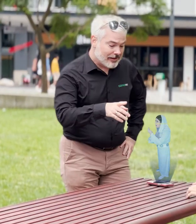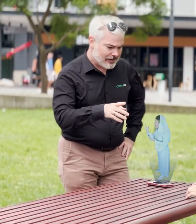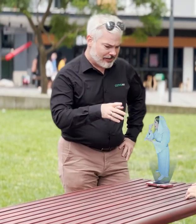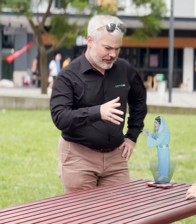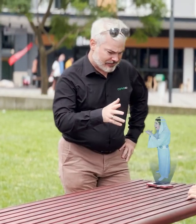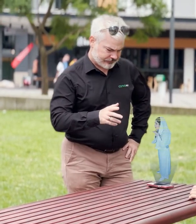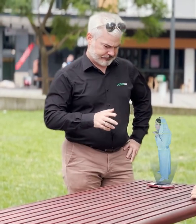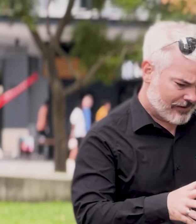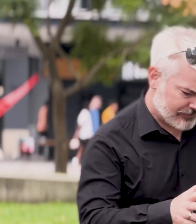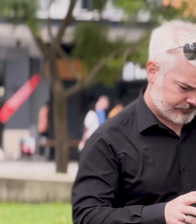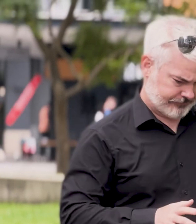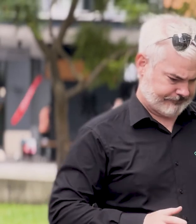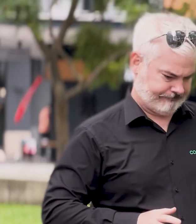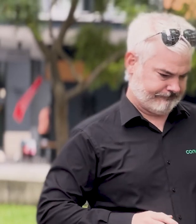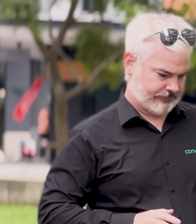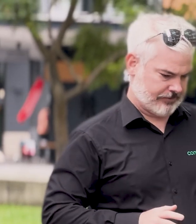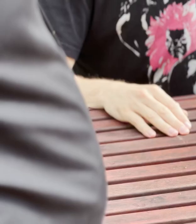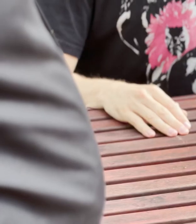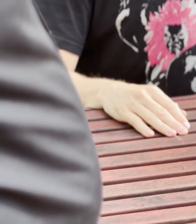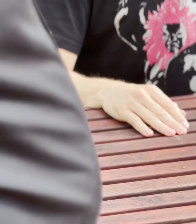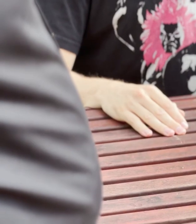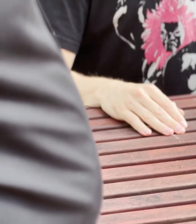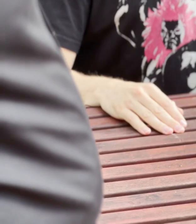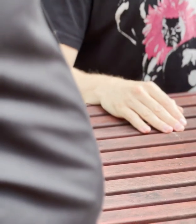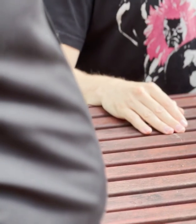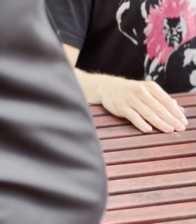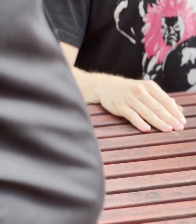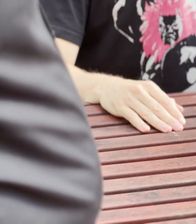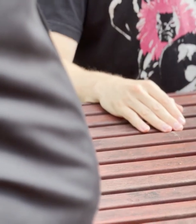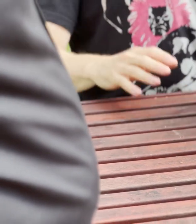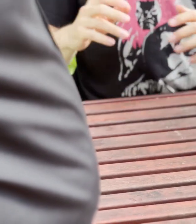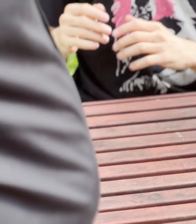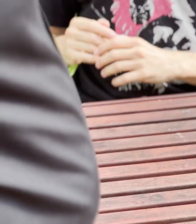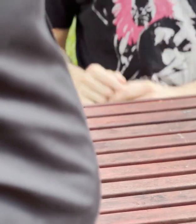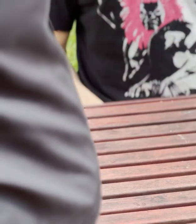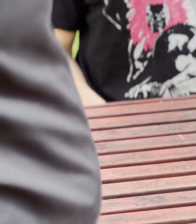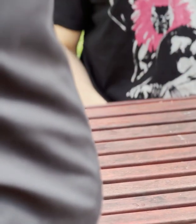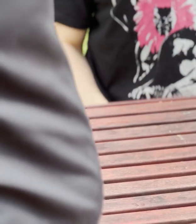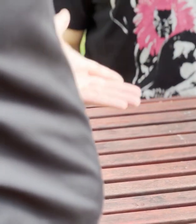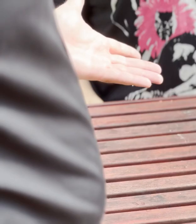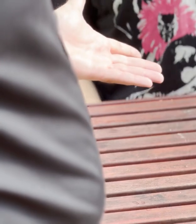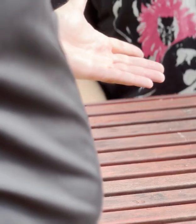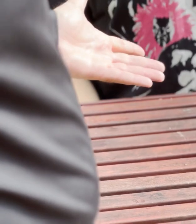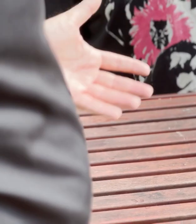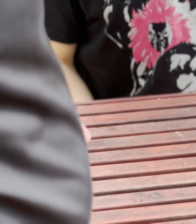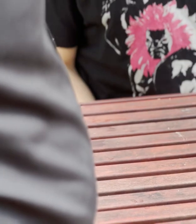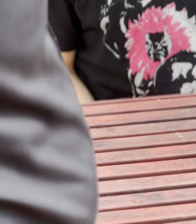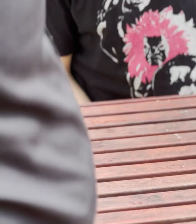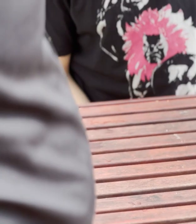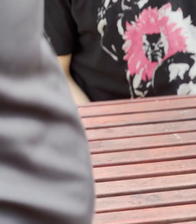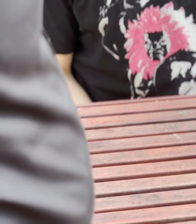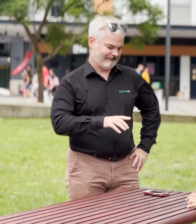You’re my only hope…